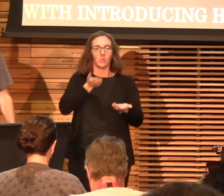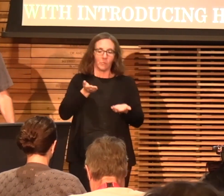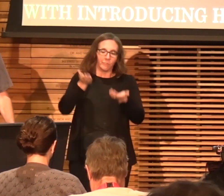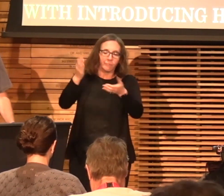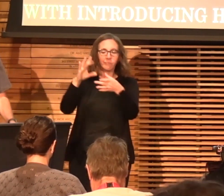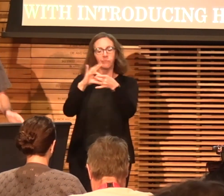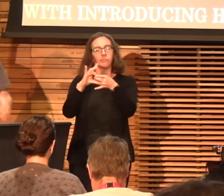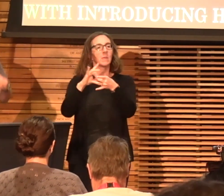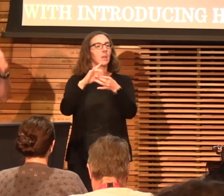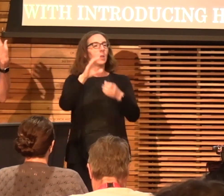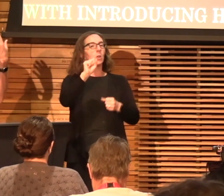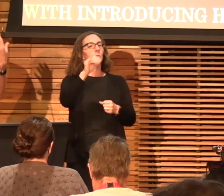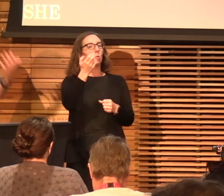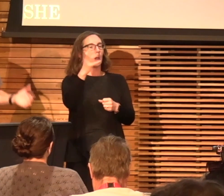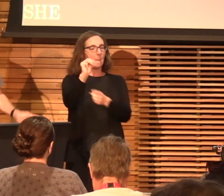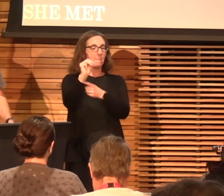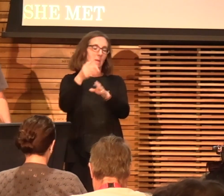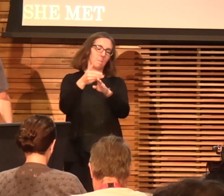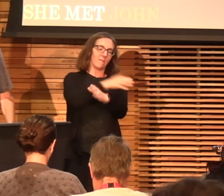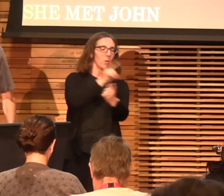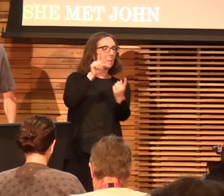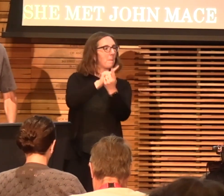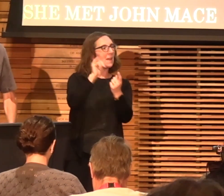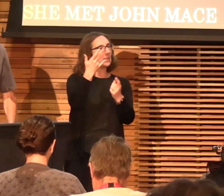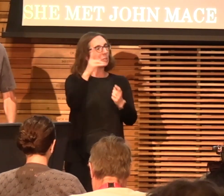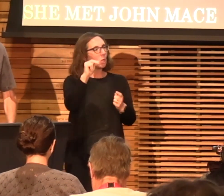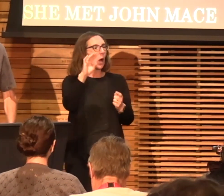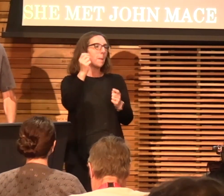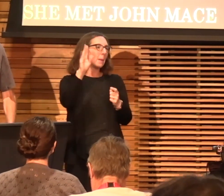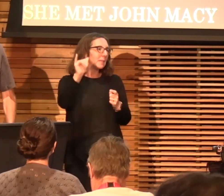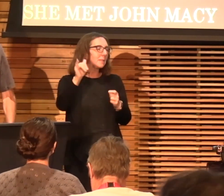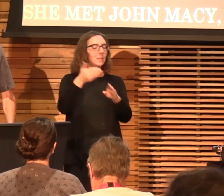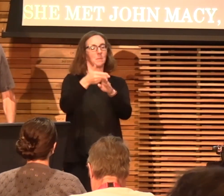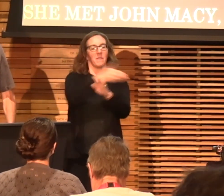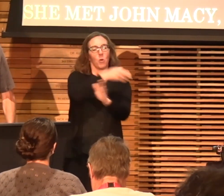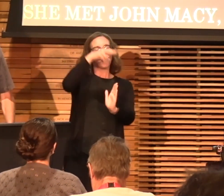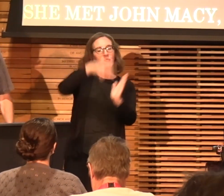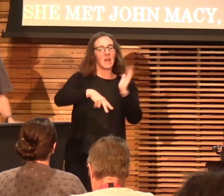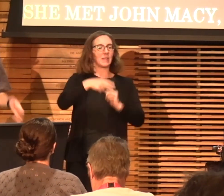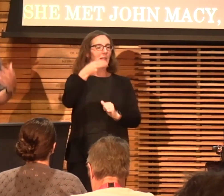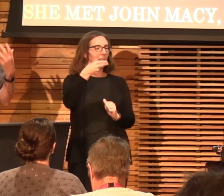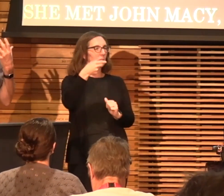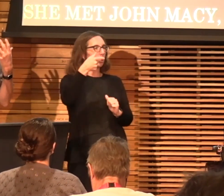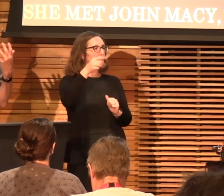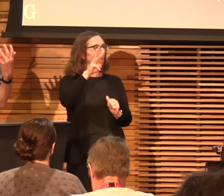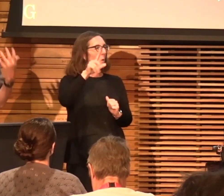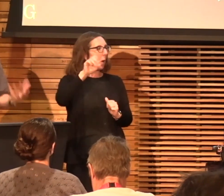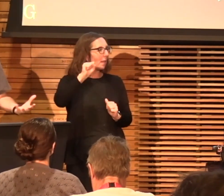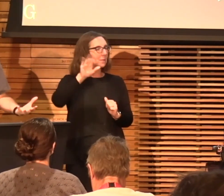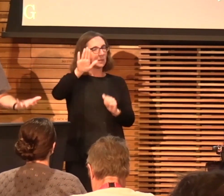long before she read the H.G. Well books, H.G. Wells' book that she credits